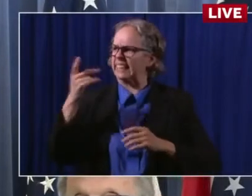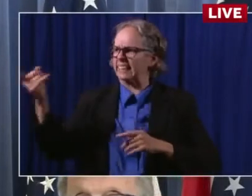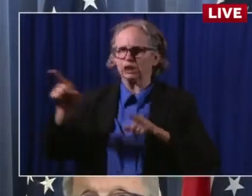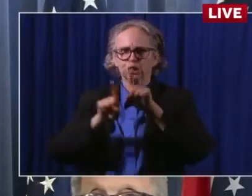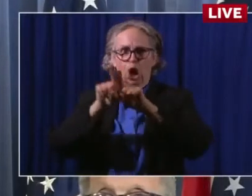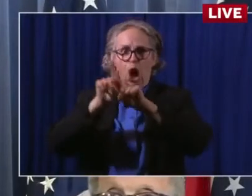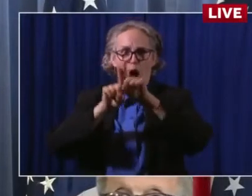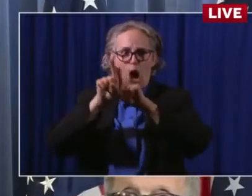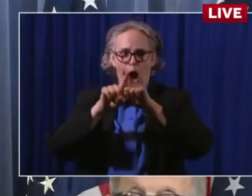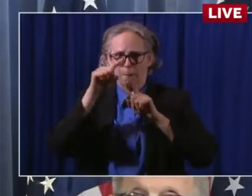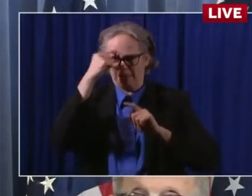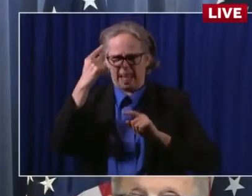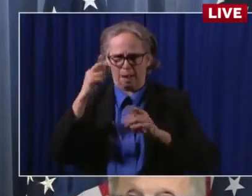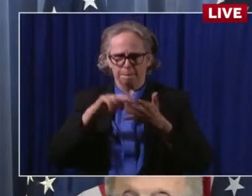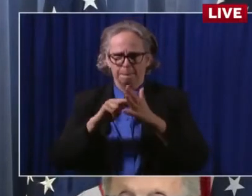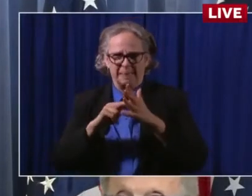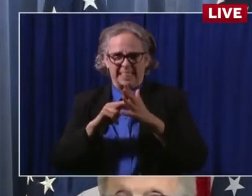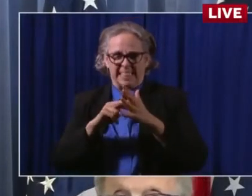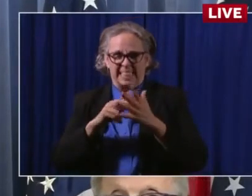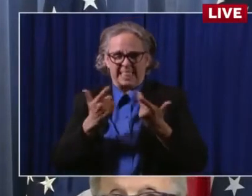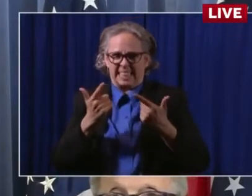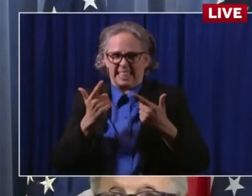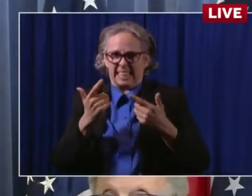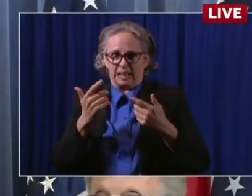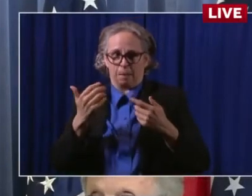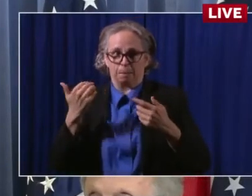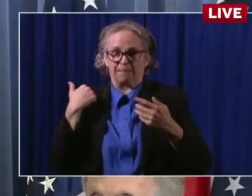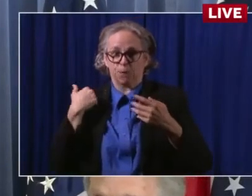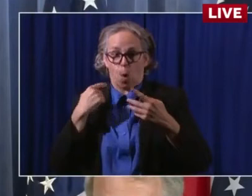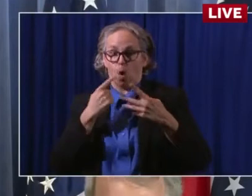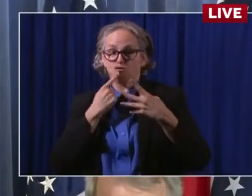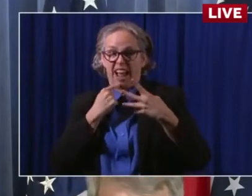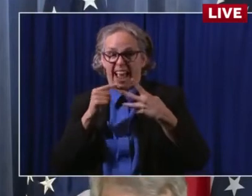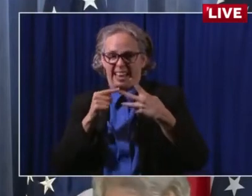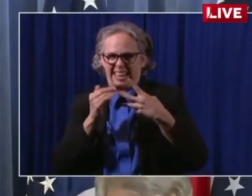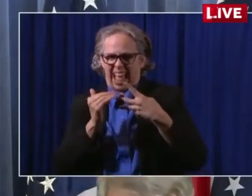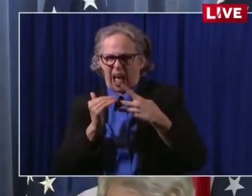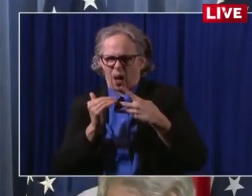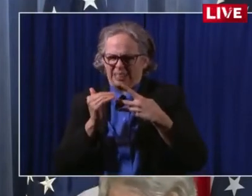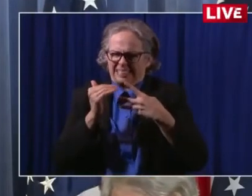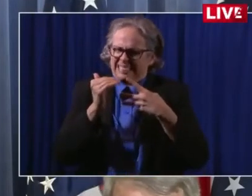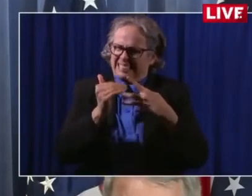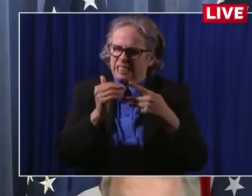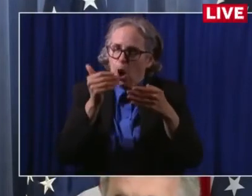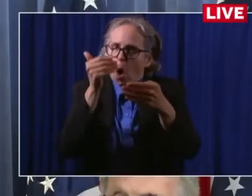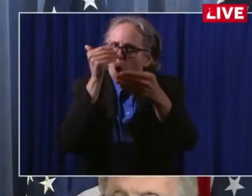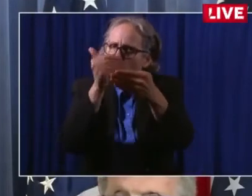HAMILTON COUNTY, YOU WILL SEE, HAS MOVED UP. IT WAS RED.